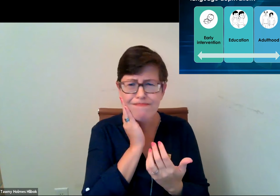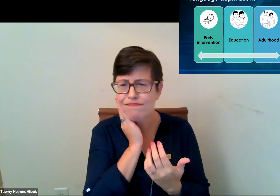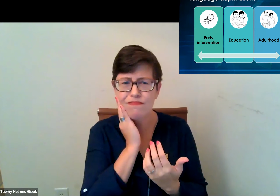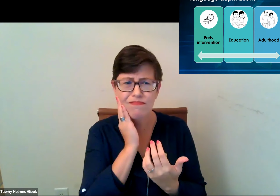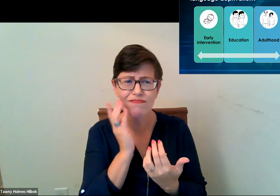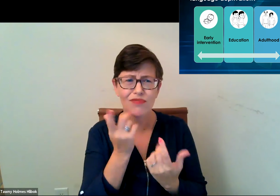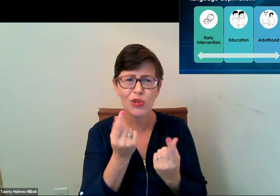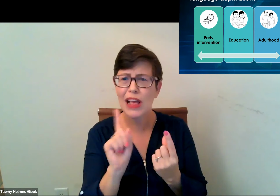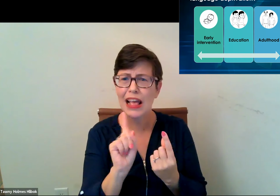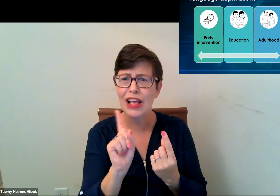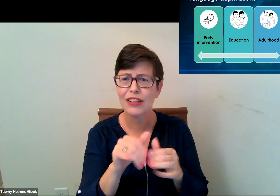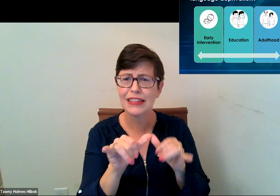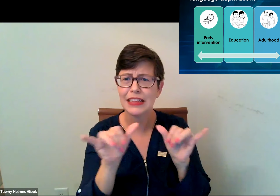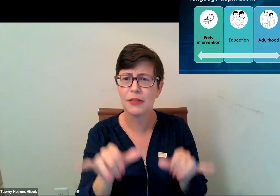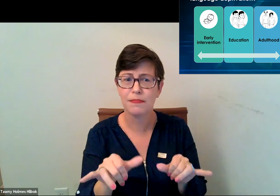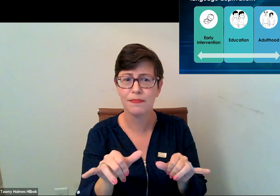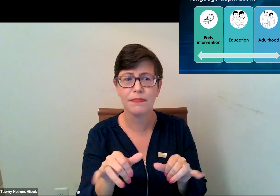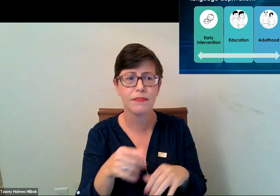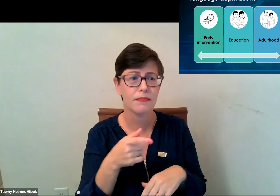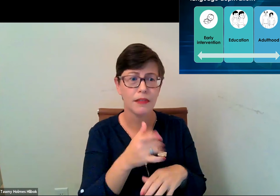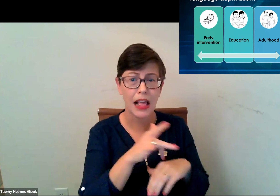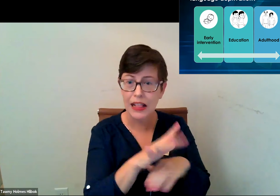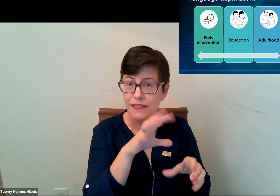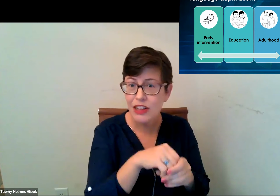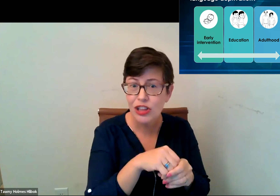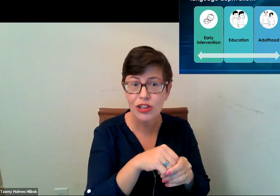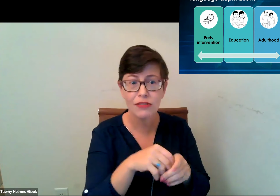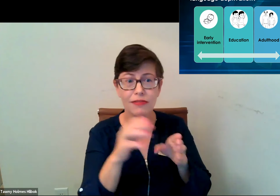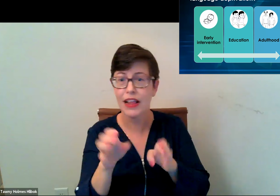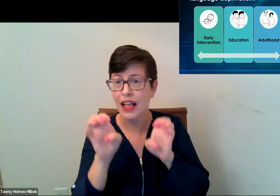So when we think about it, where exactly in the system does language, a language